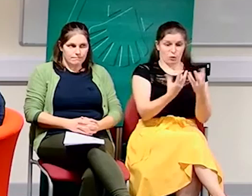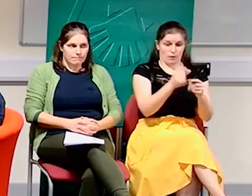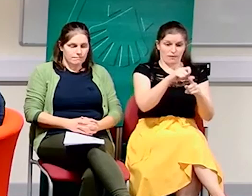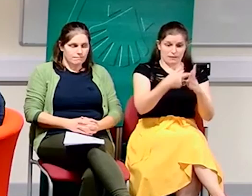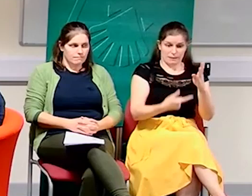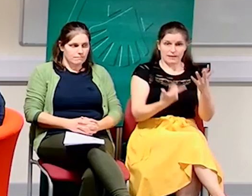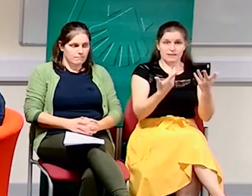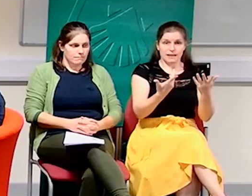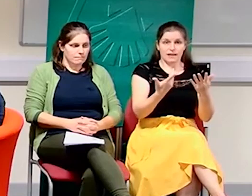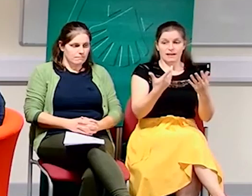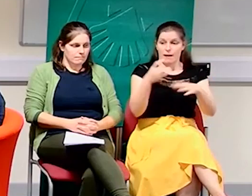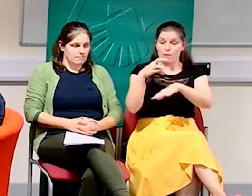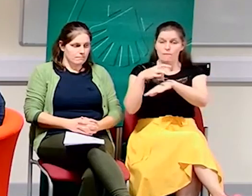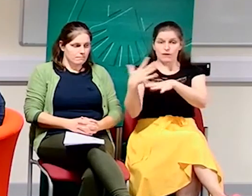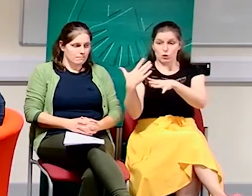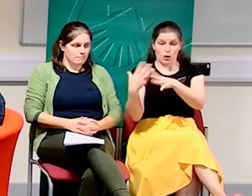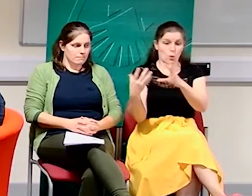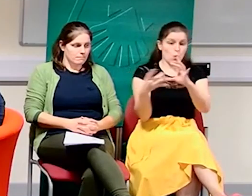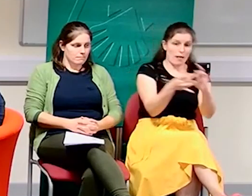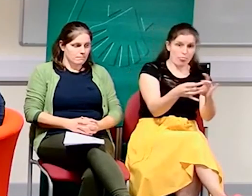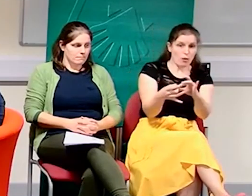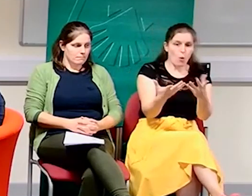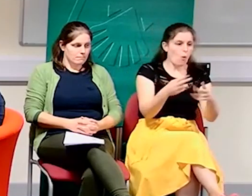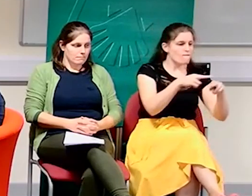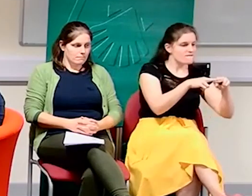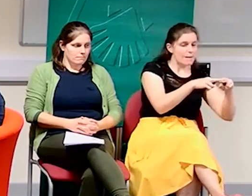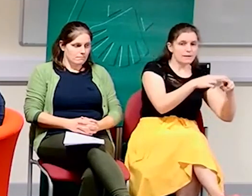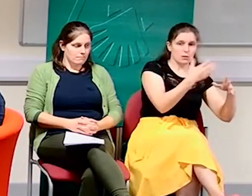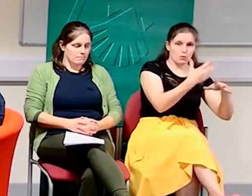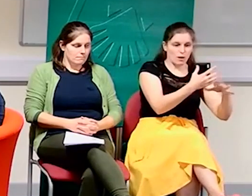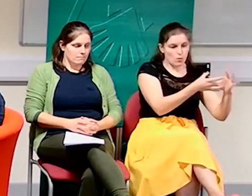and the professionals that work with them or their family members are stuck their own silos